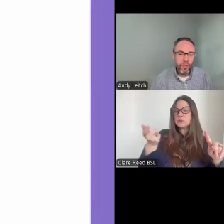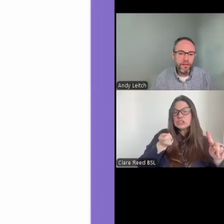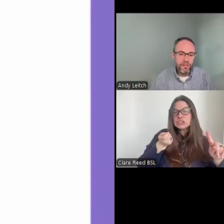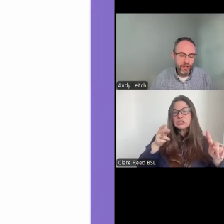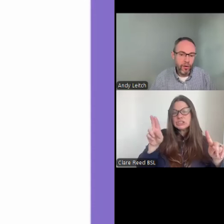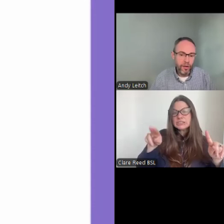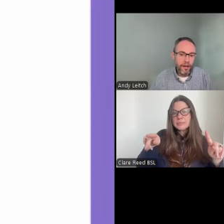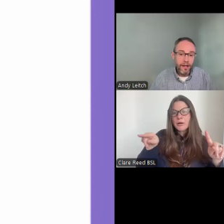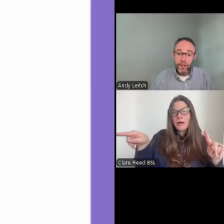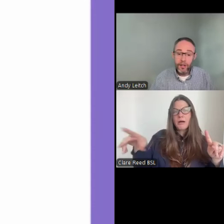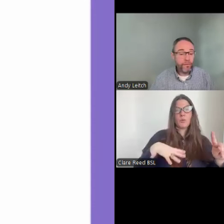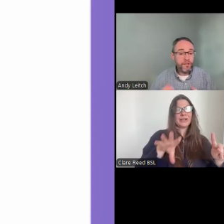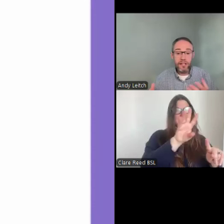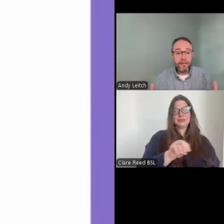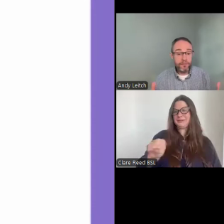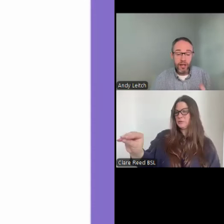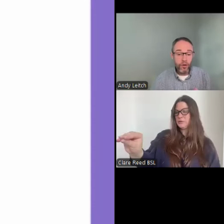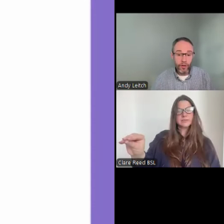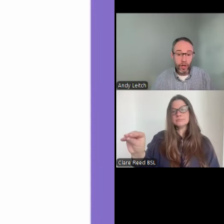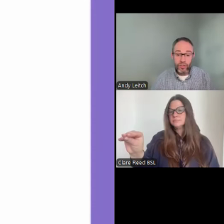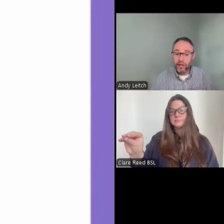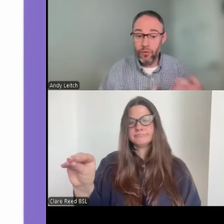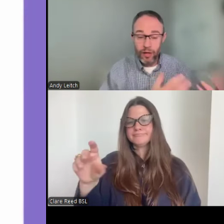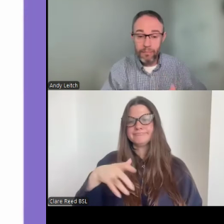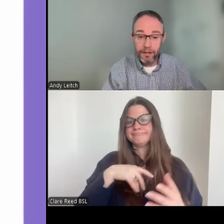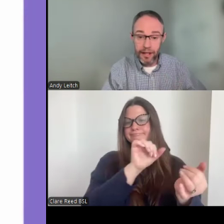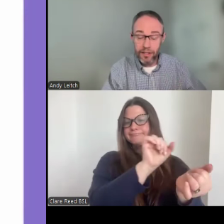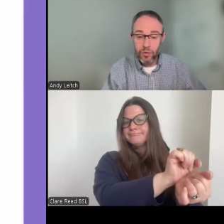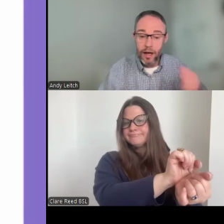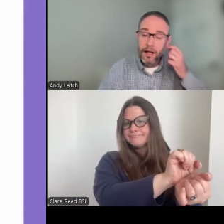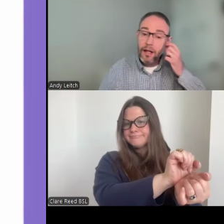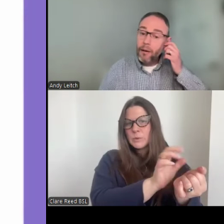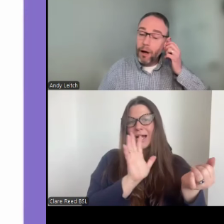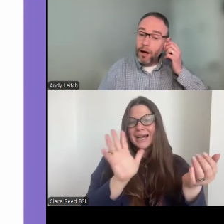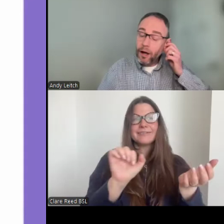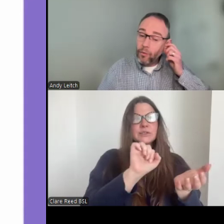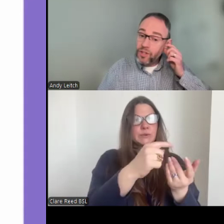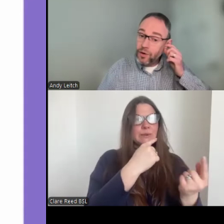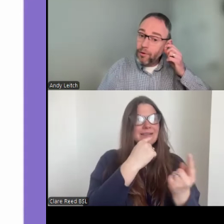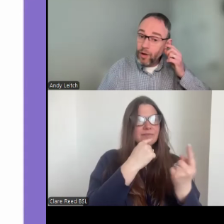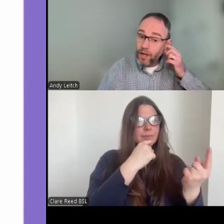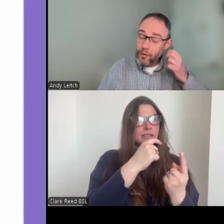You're stuck with it. You can obviously take all of your content and rebuild it elsewhere, but once you're up and running